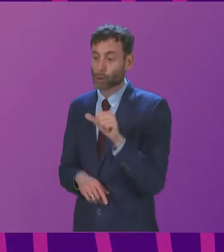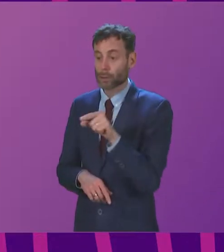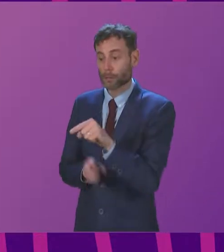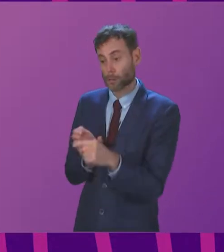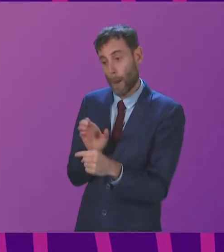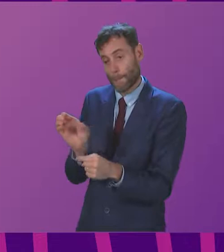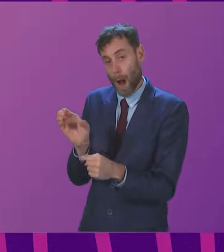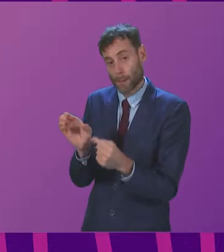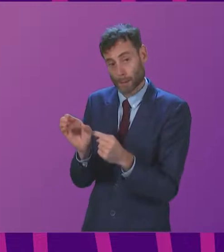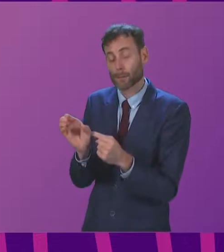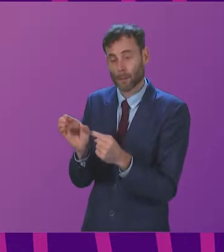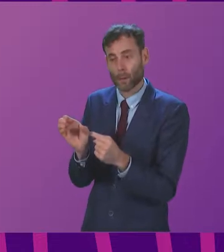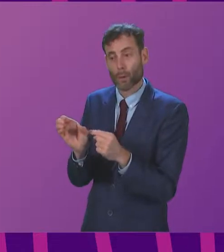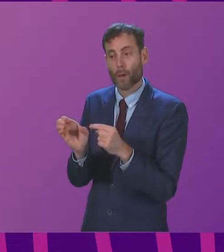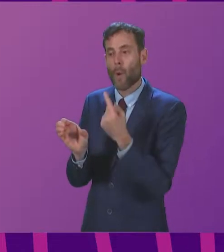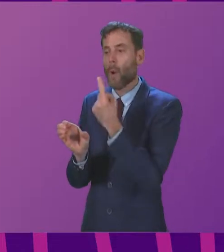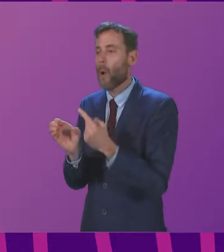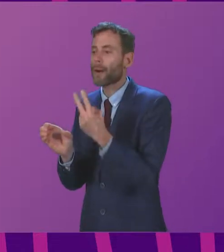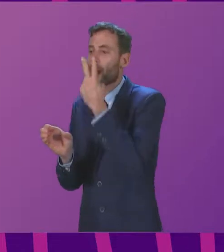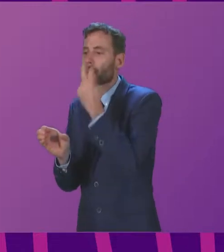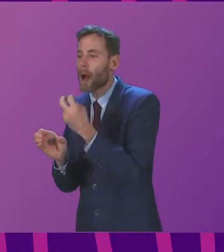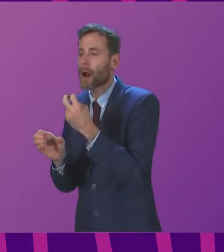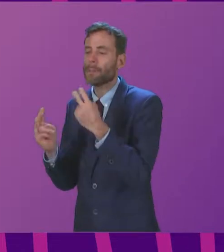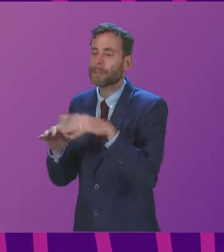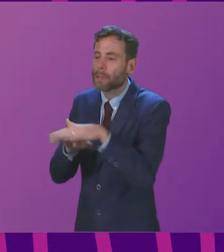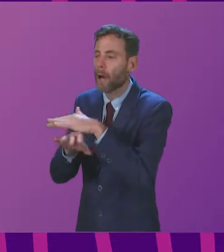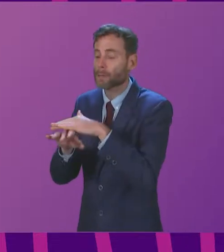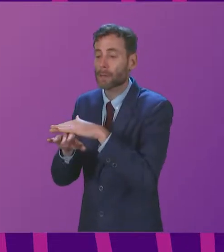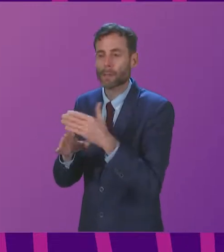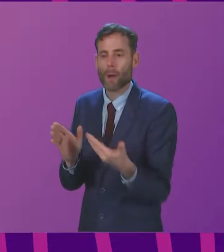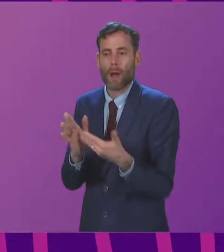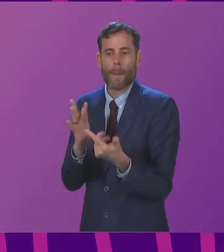keep that under review. In the face of the virus, the most foolish thing that any Government can do